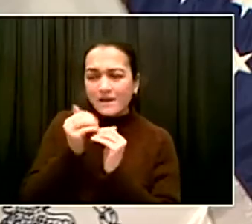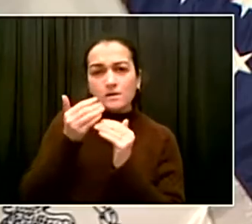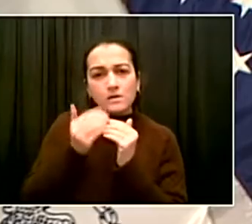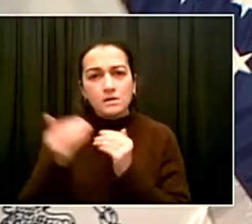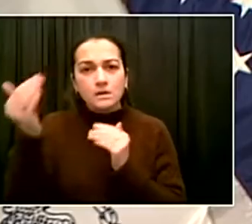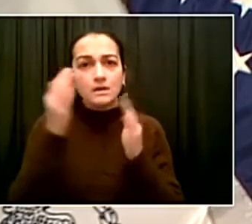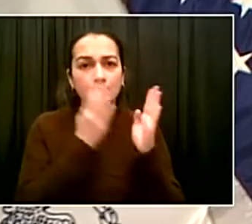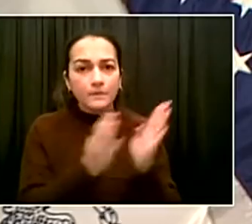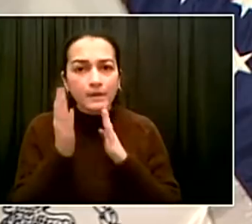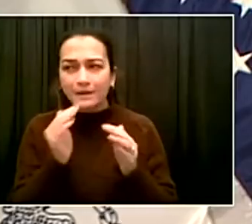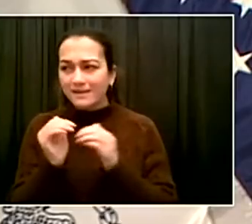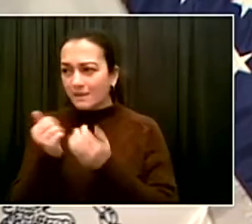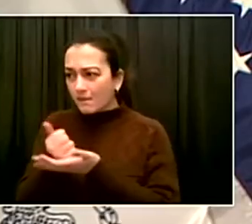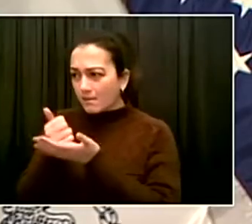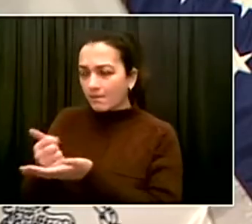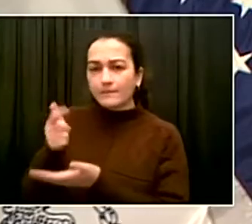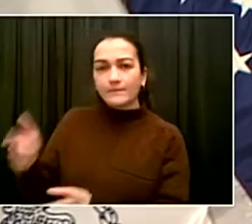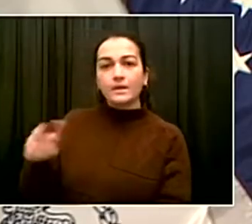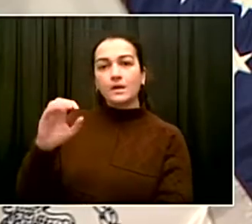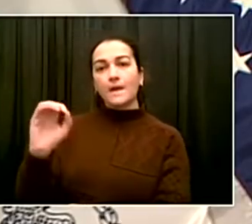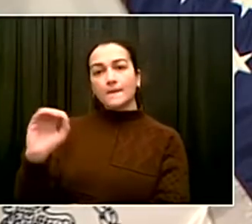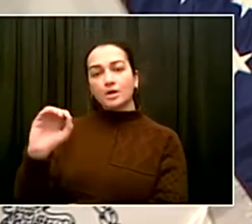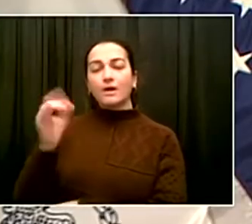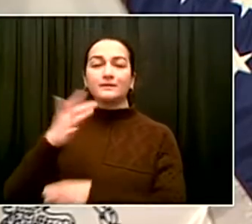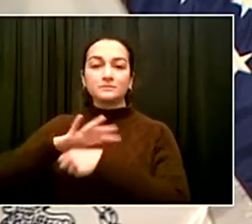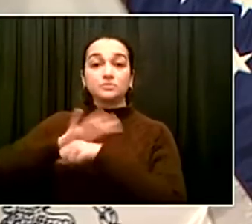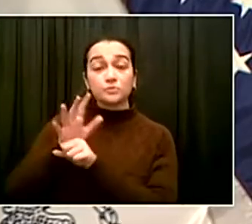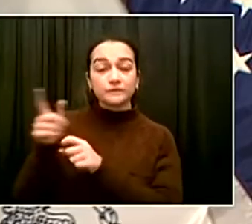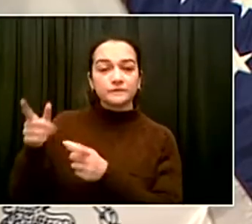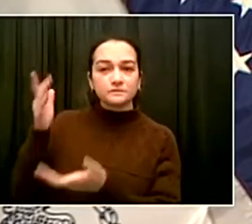MOMENT LOOKING FOR SOLUTIONS WITH US, LOOKING FOR THE NEXT